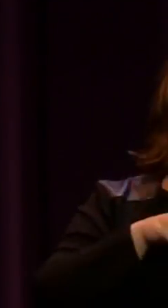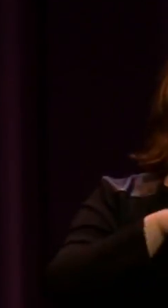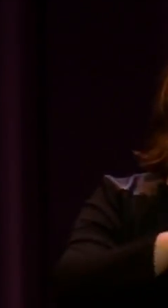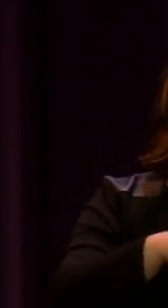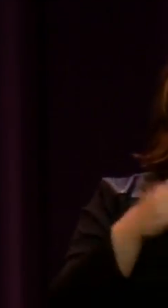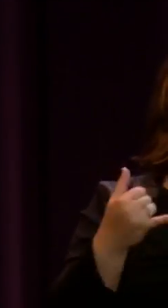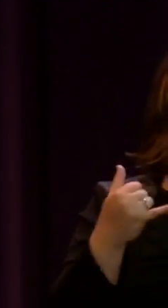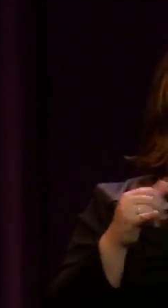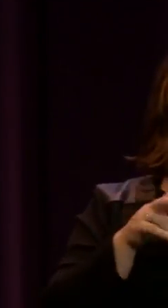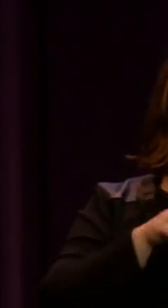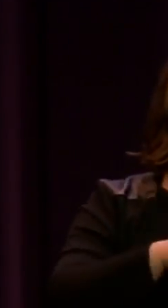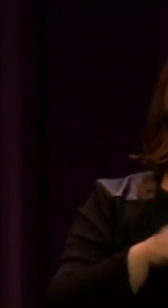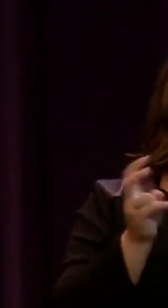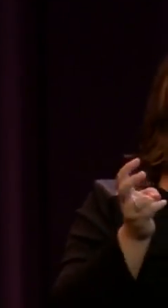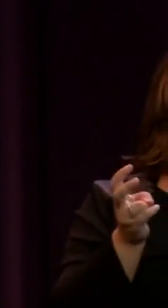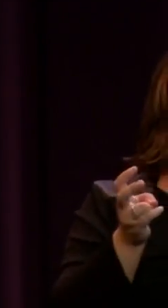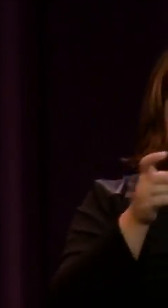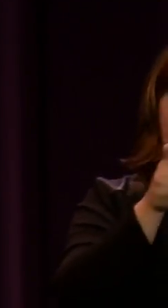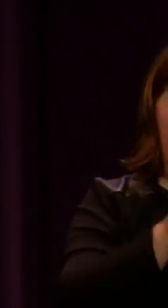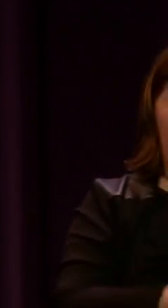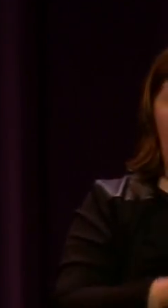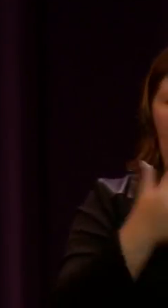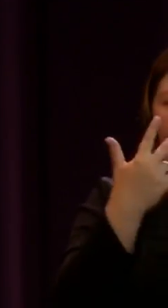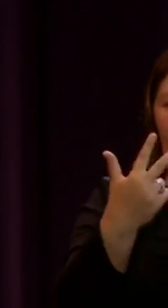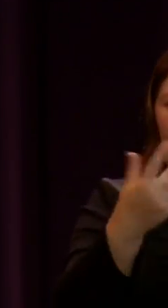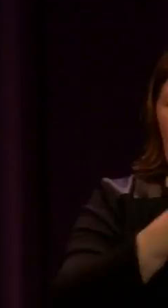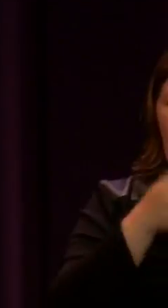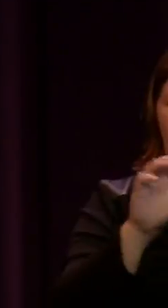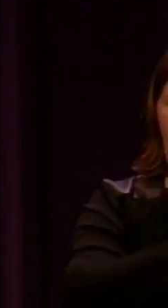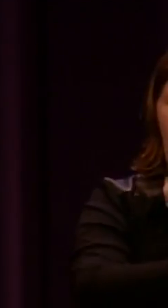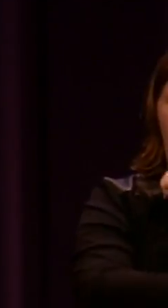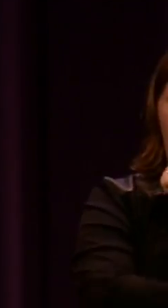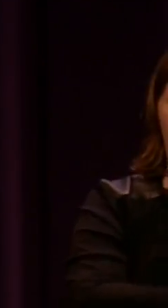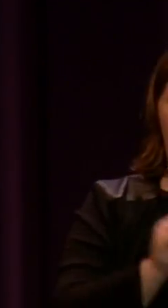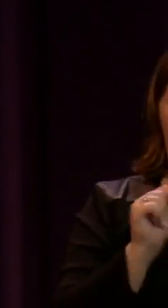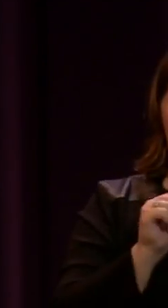EVENT IS ARTICLE 3 OF THE CONSTITUTION, THE JUDICIAL